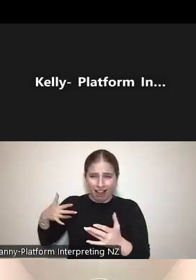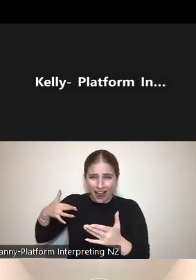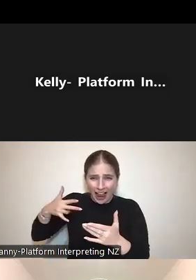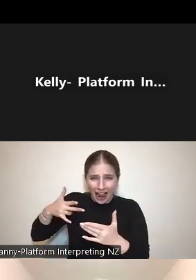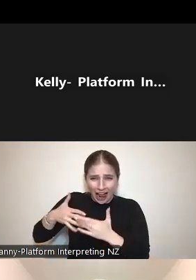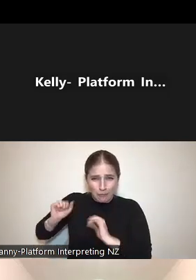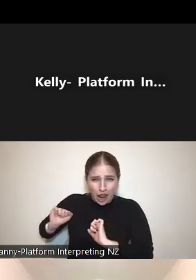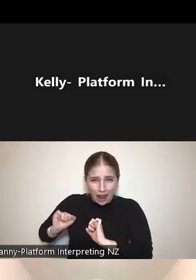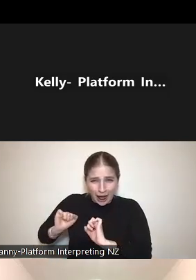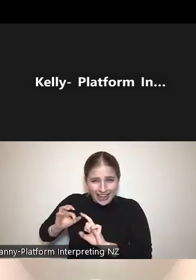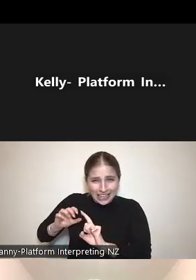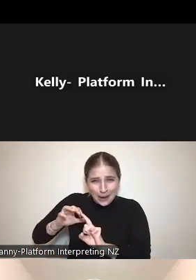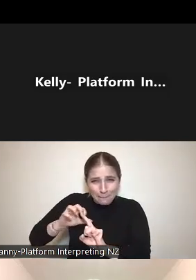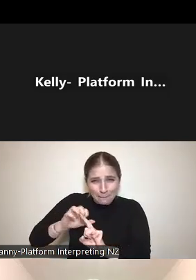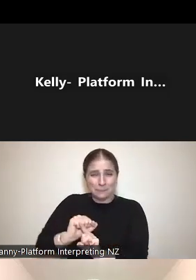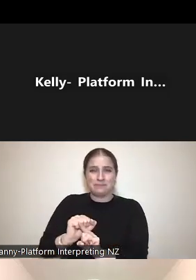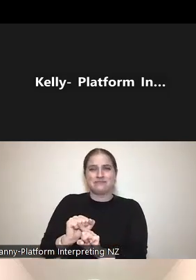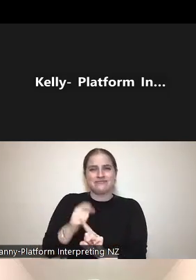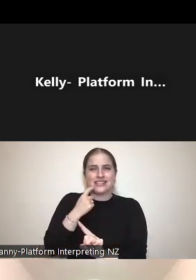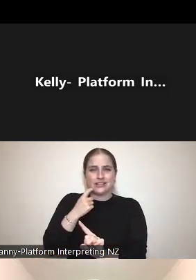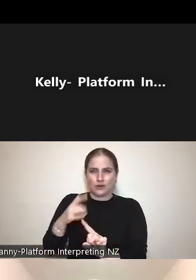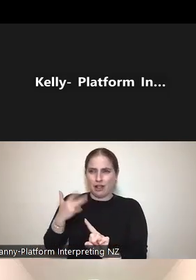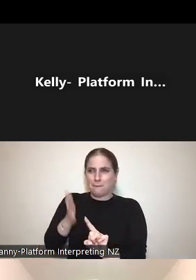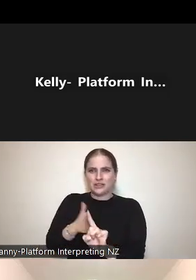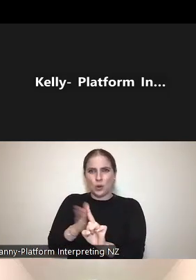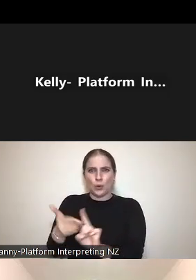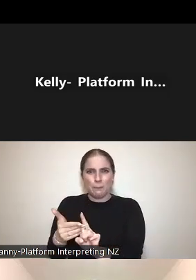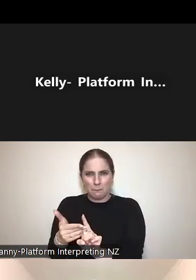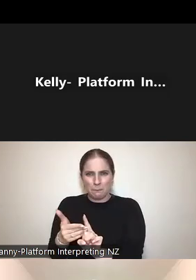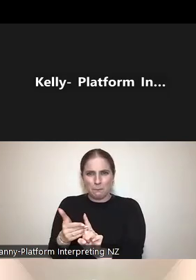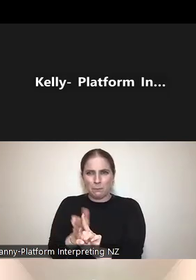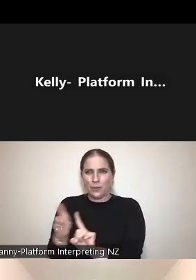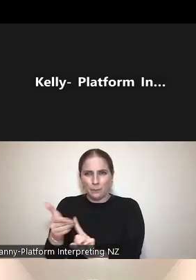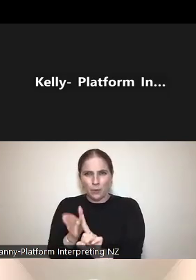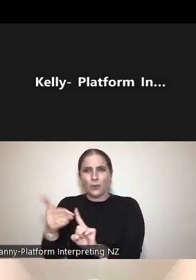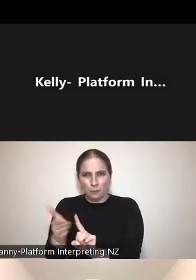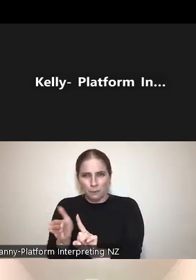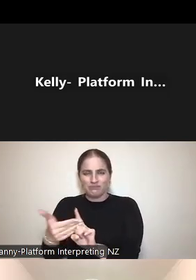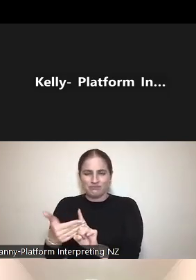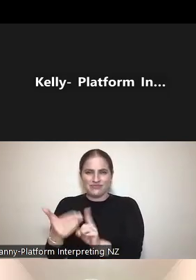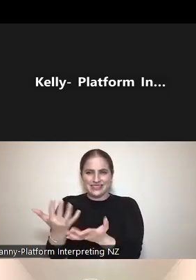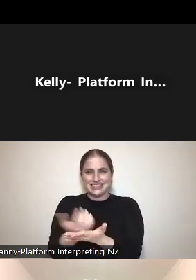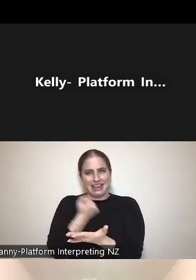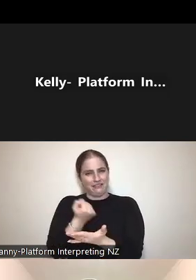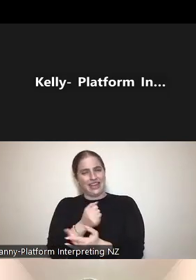in terms of preserving your own energy, so Everyone will have access, will have requirements